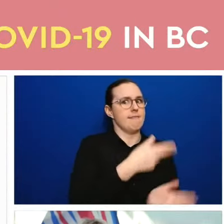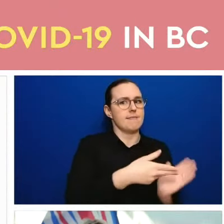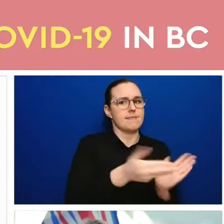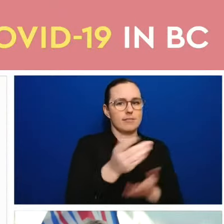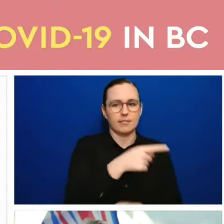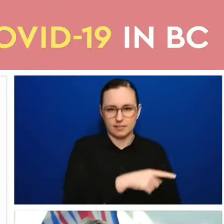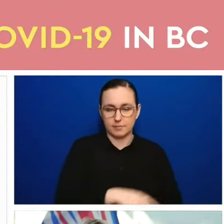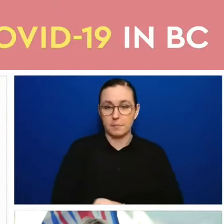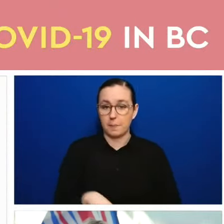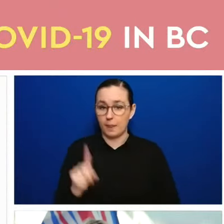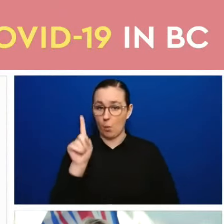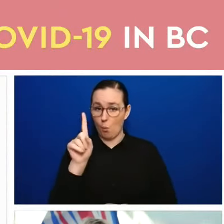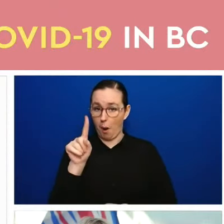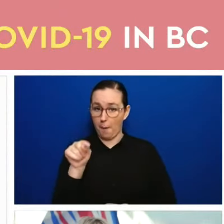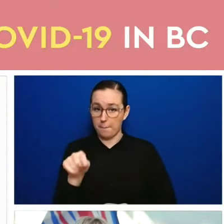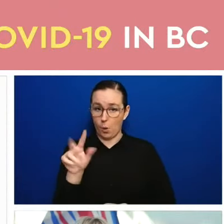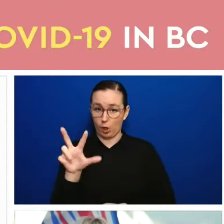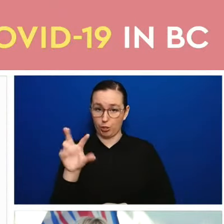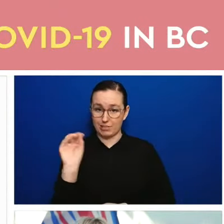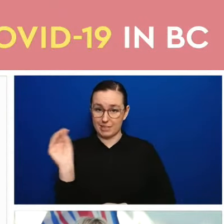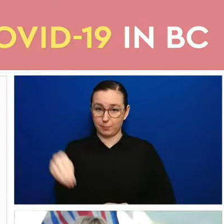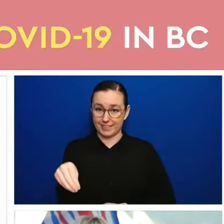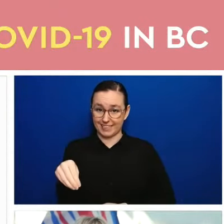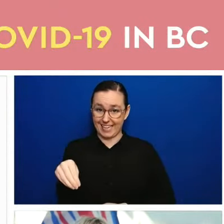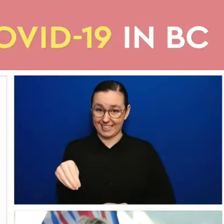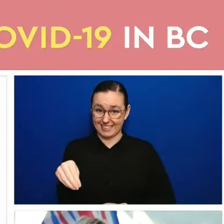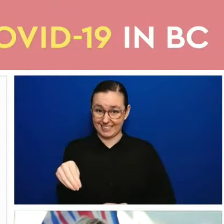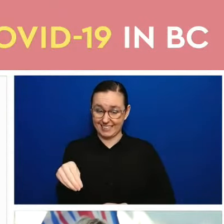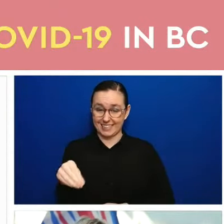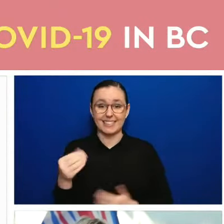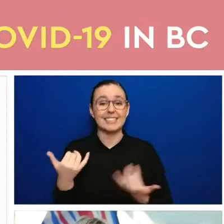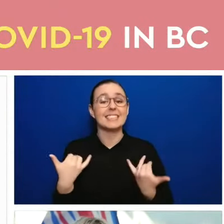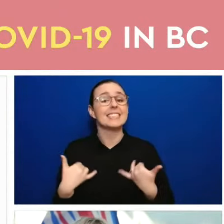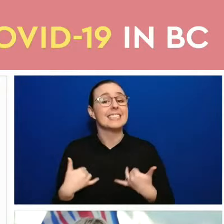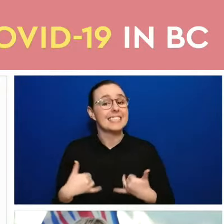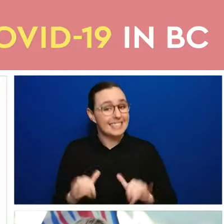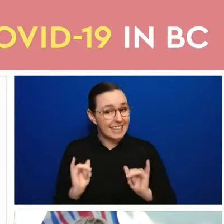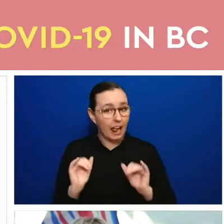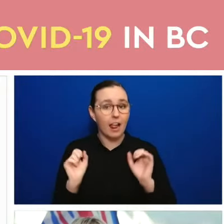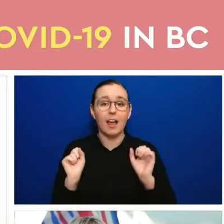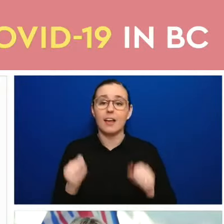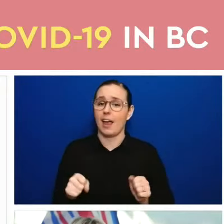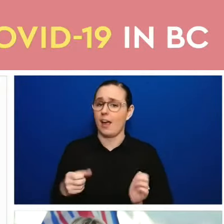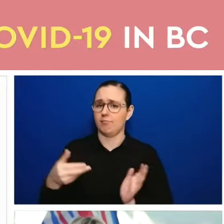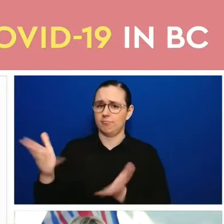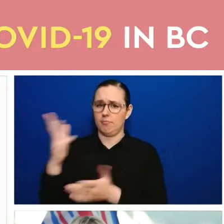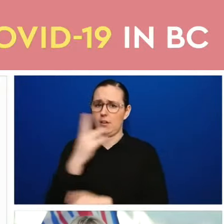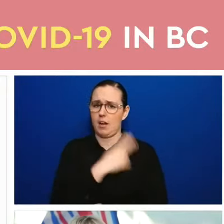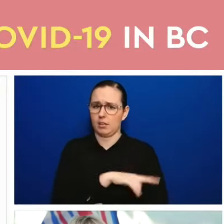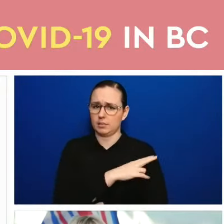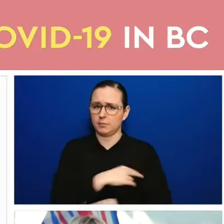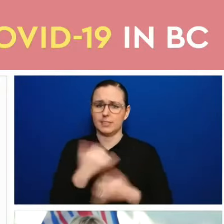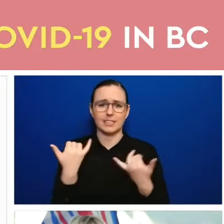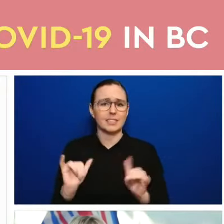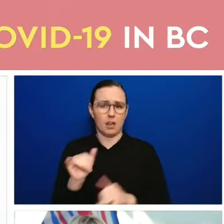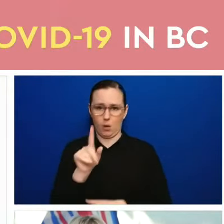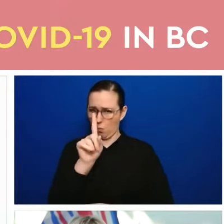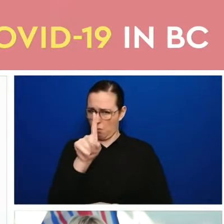with Delta. But importantly, I mean, 1.3%